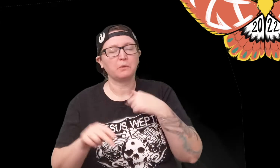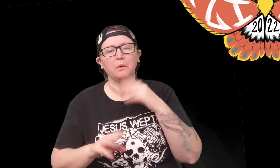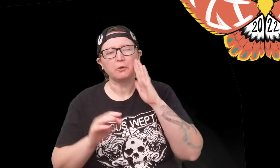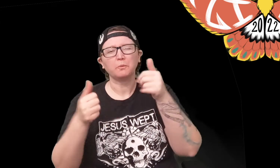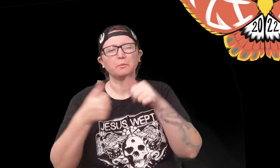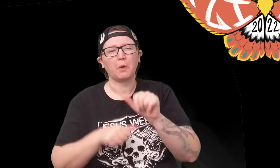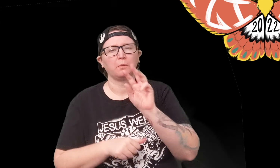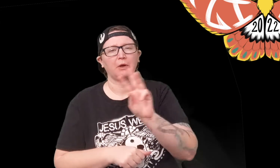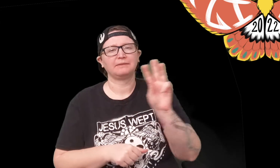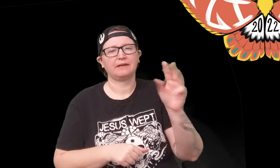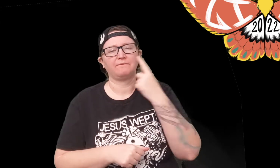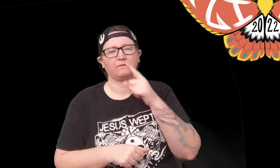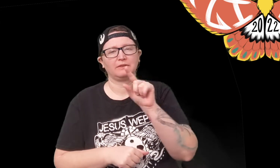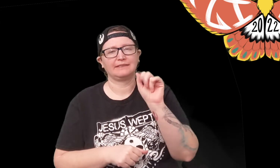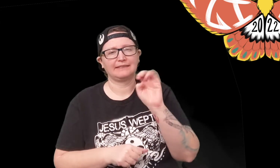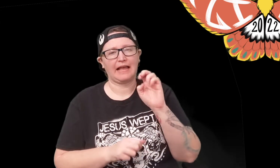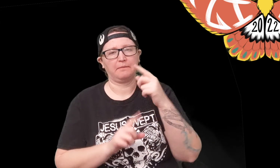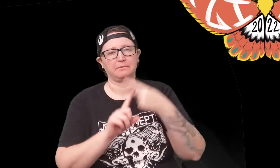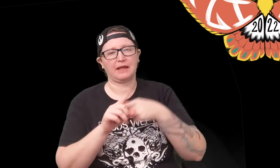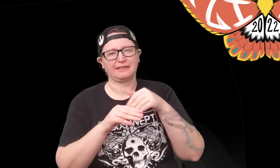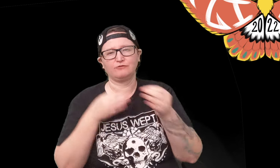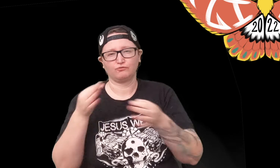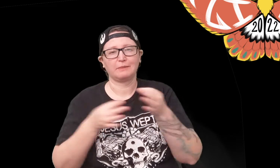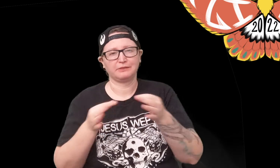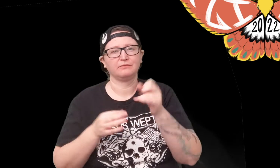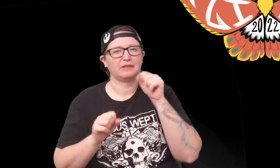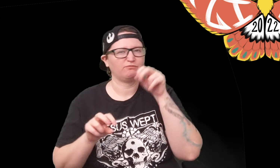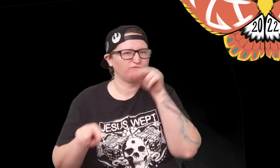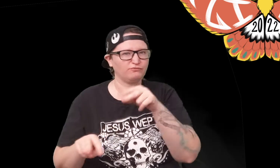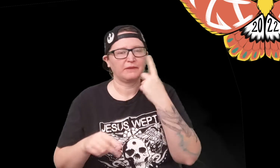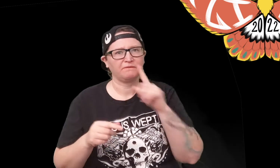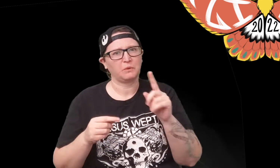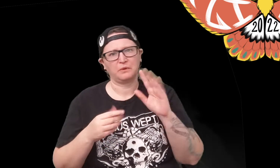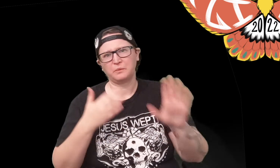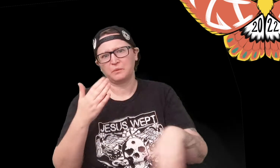thereafter so we'll keep posting on the website for Zine Month in the description so you look